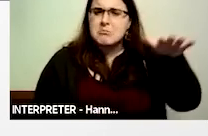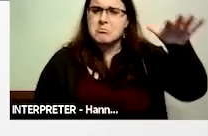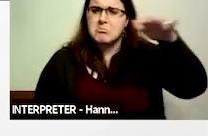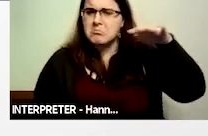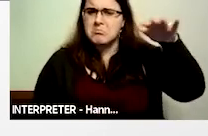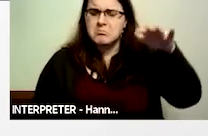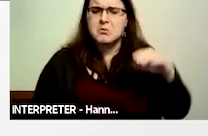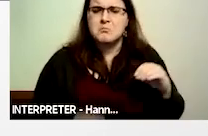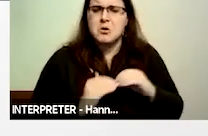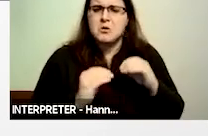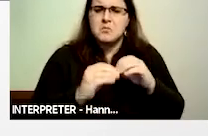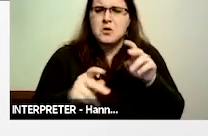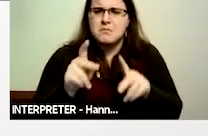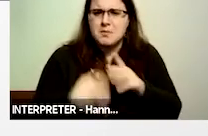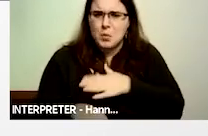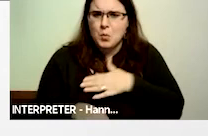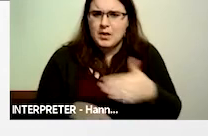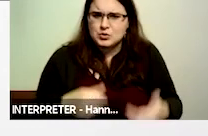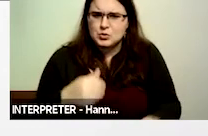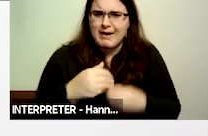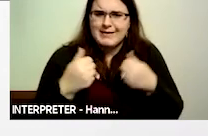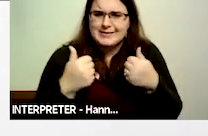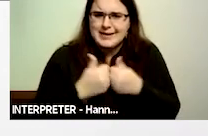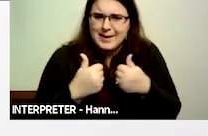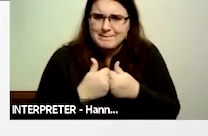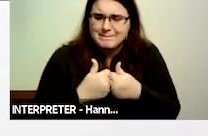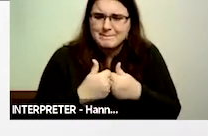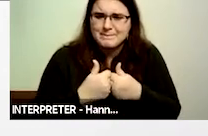Ben Woelk: I'm honestly it's it's scary because scary to me at least,